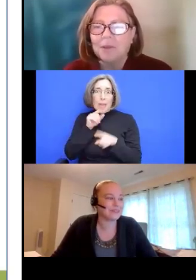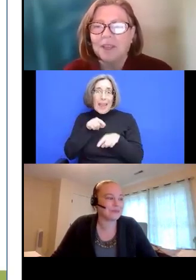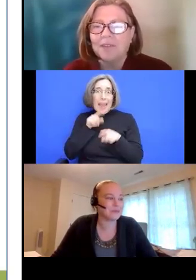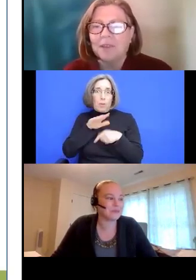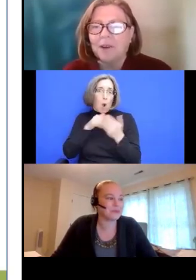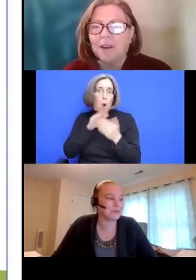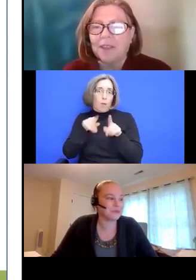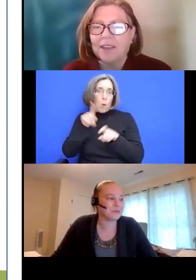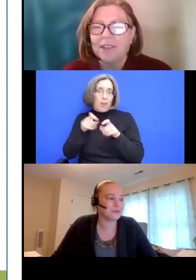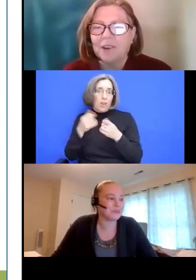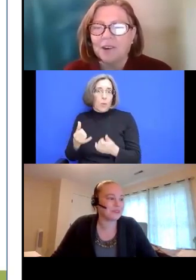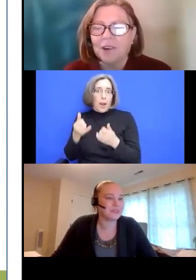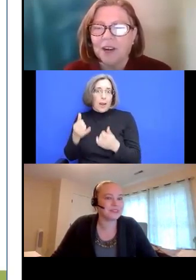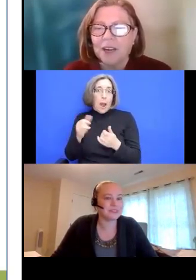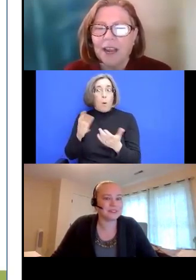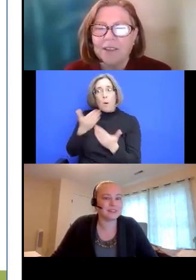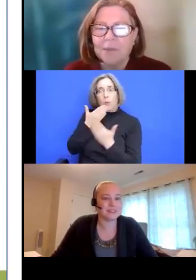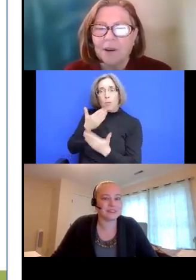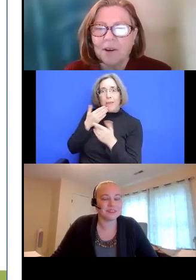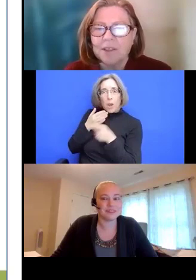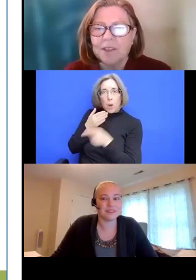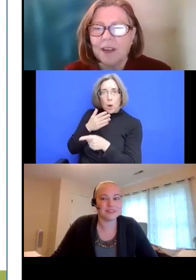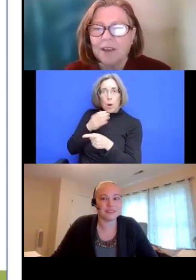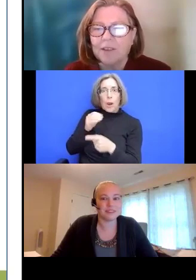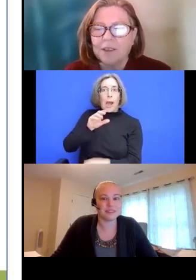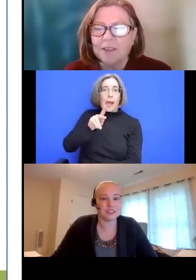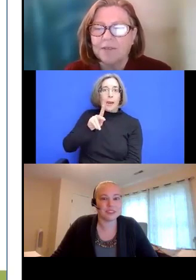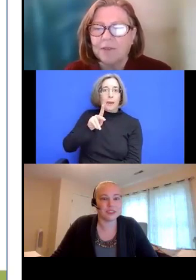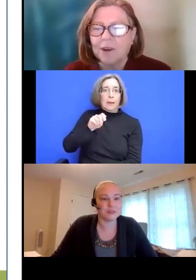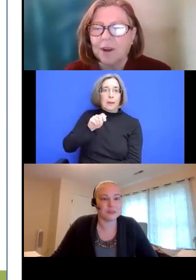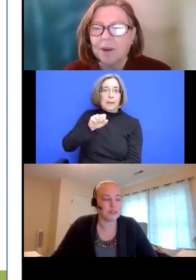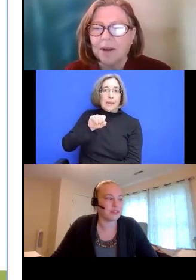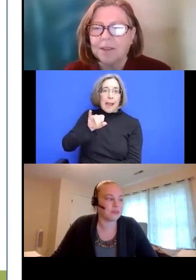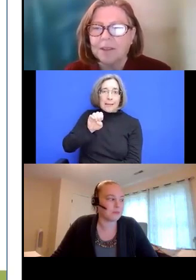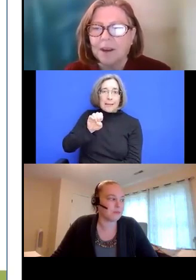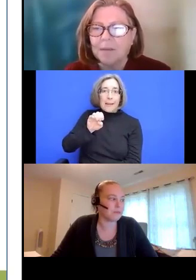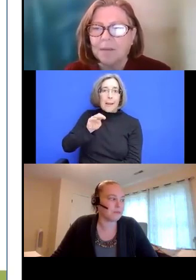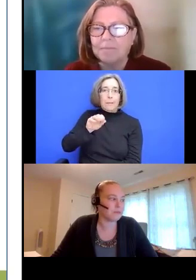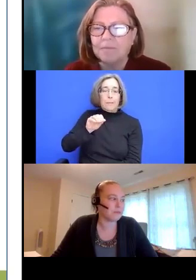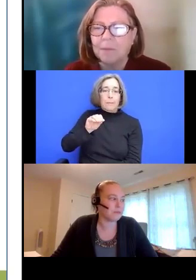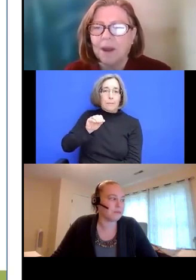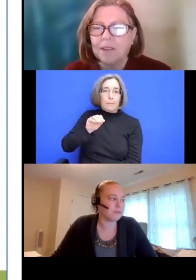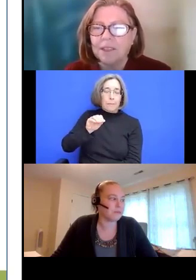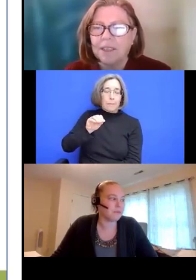Scarlett Gibb: Which we'd love to throw out thanks to her and Kasima Garst and Chris for helping us from policy.